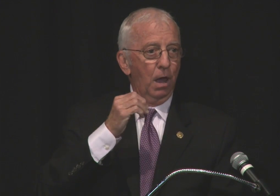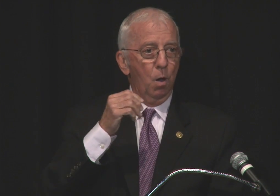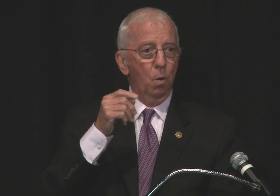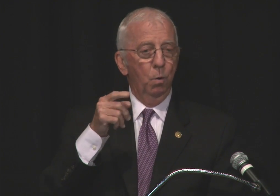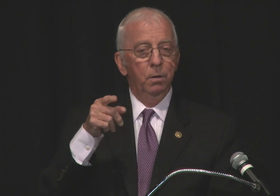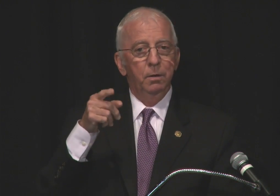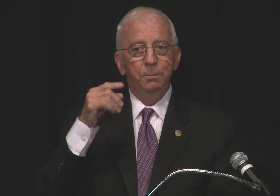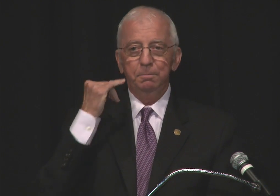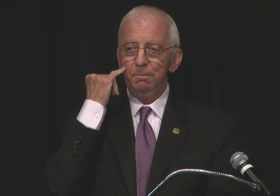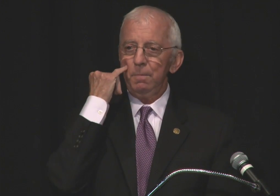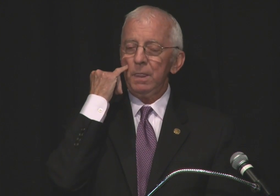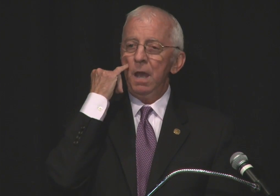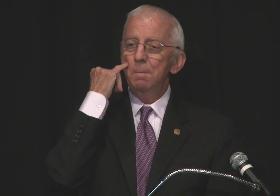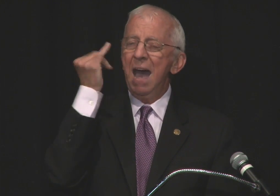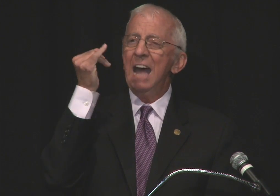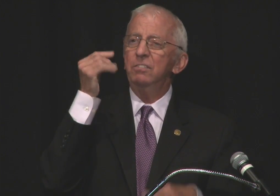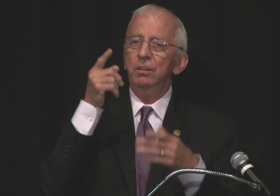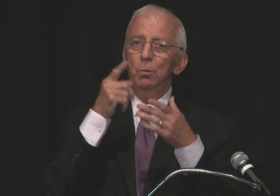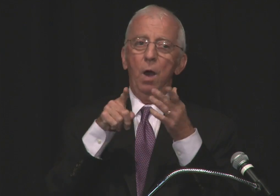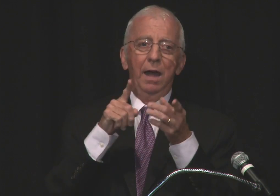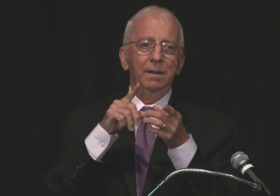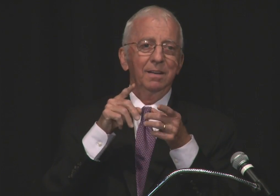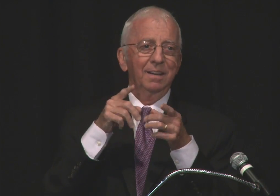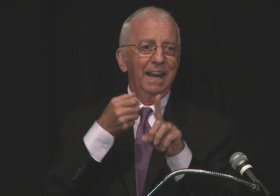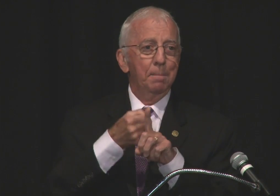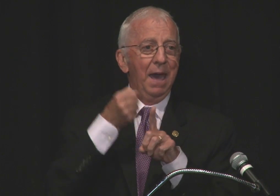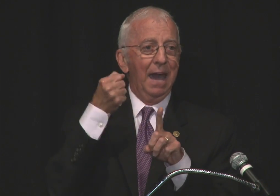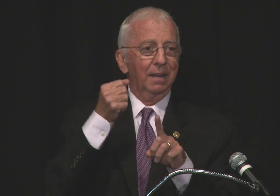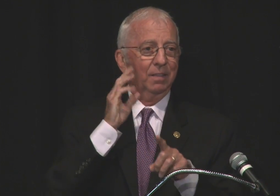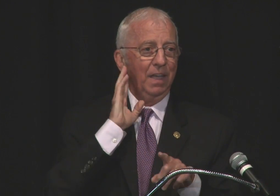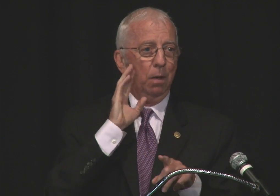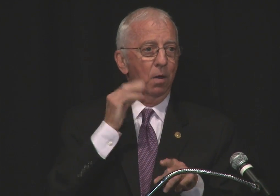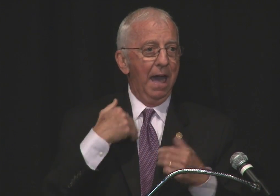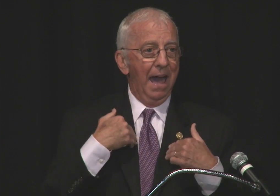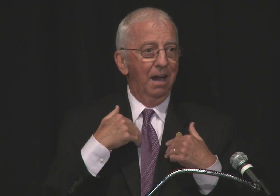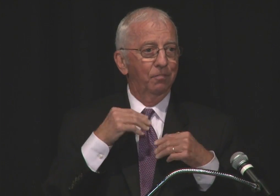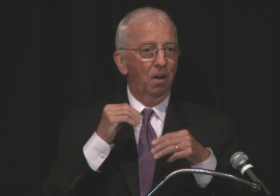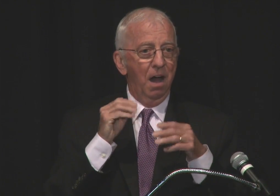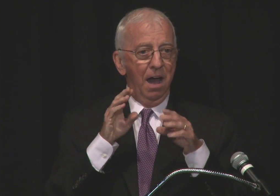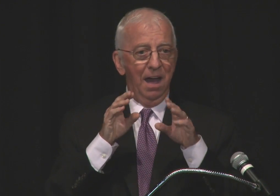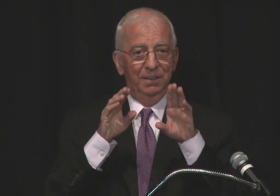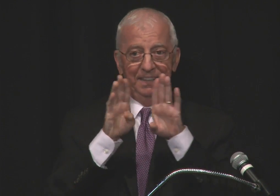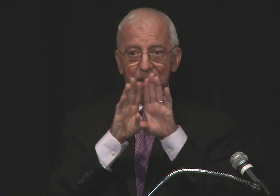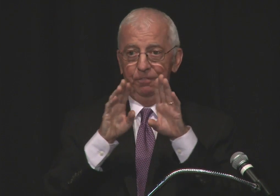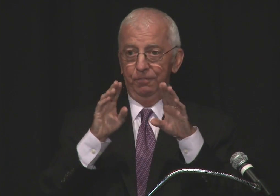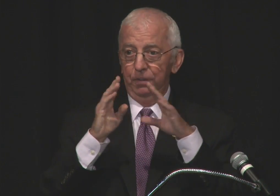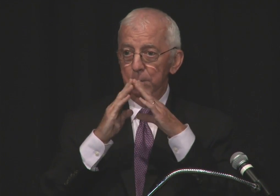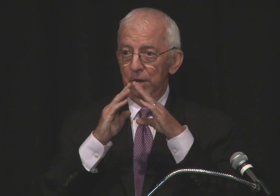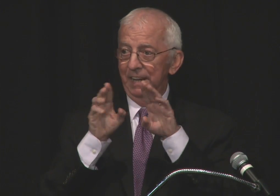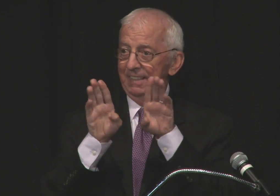So imagine what impact that will have on deaf community,